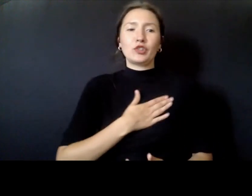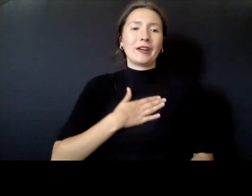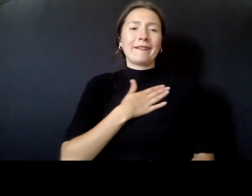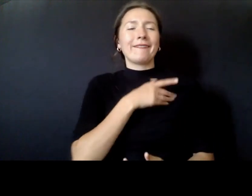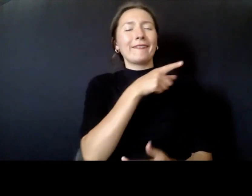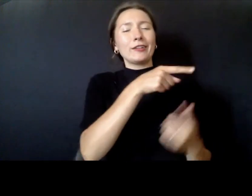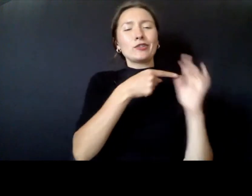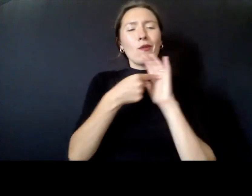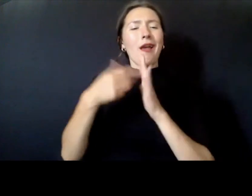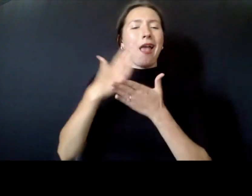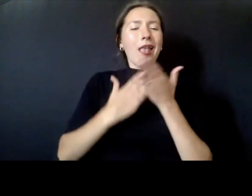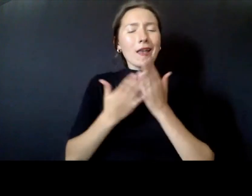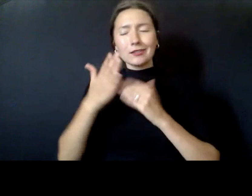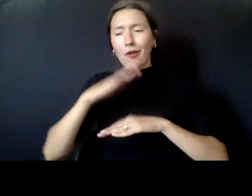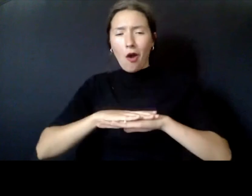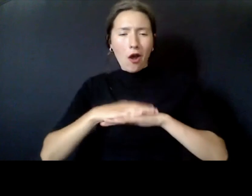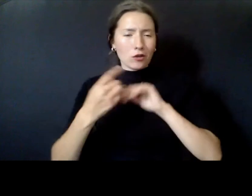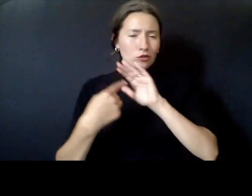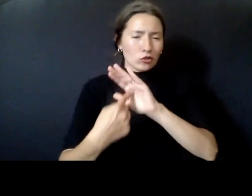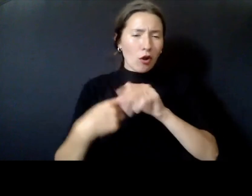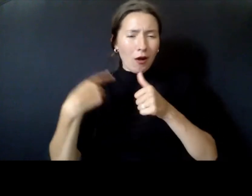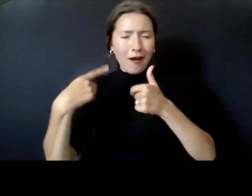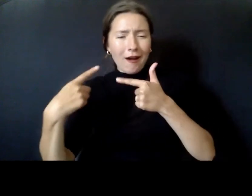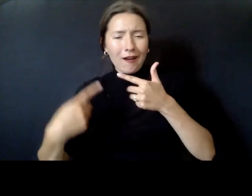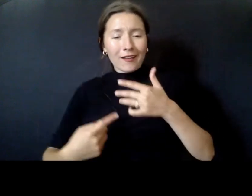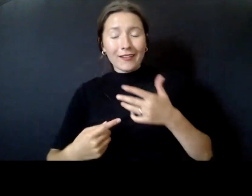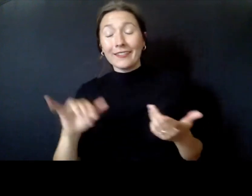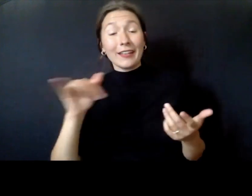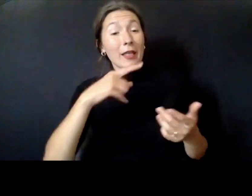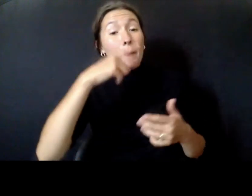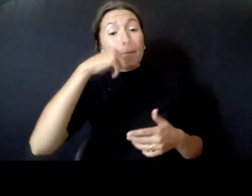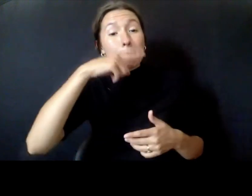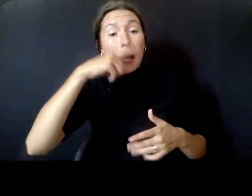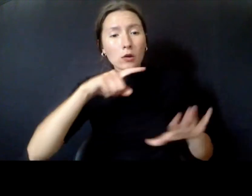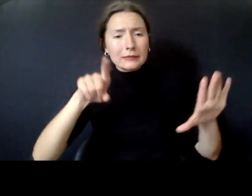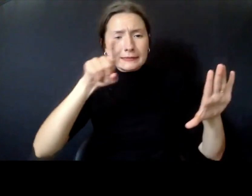i'm gonna i'm on my windows computer i'm probably going to go to that and just change it up like